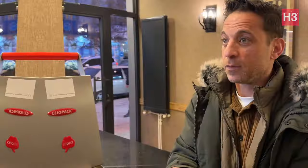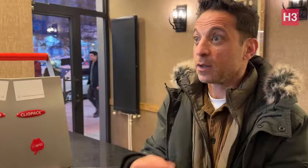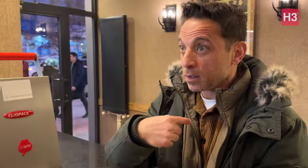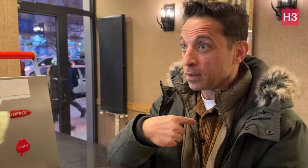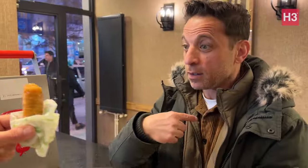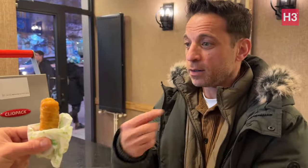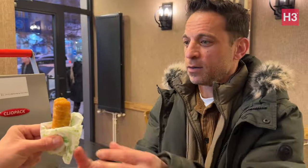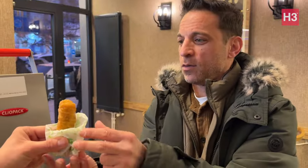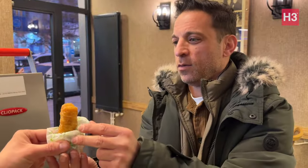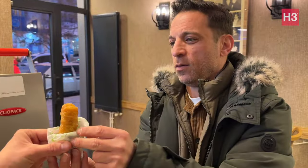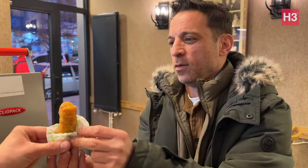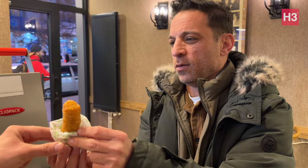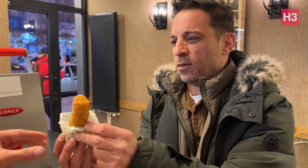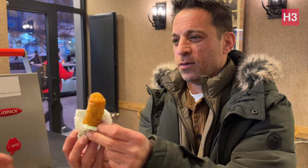[Memnos]: For me?